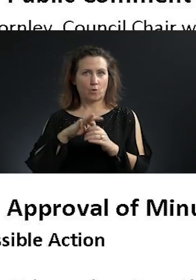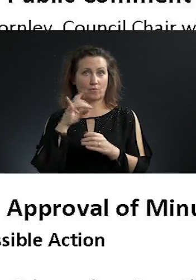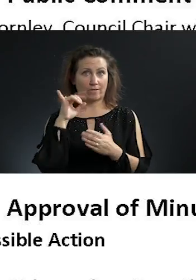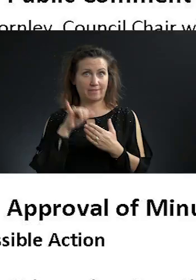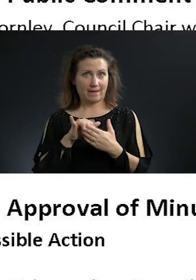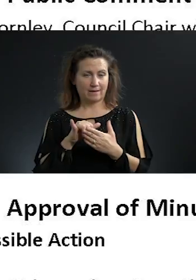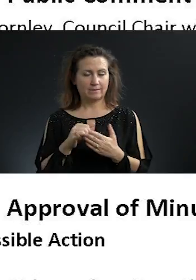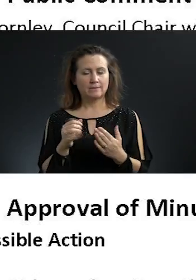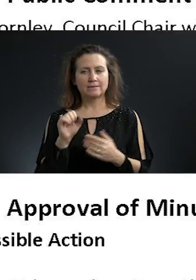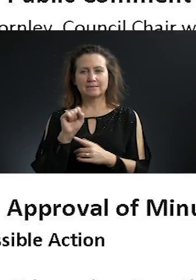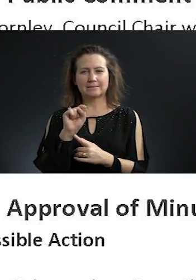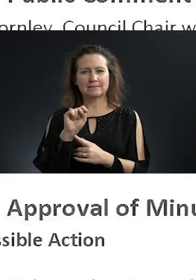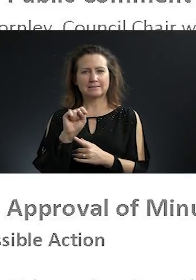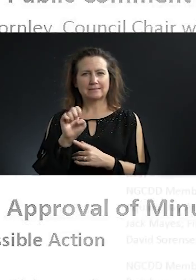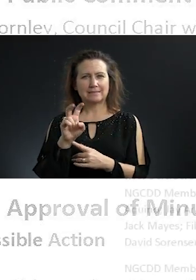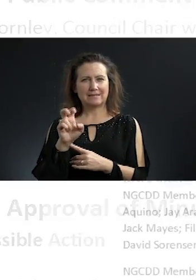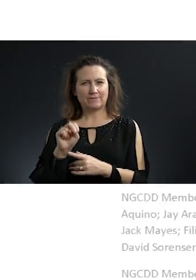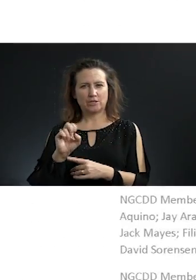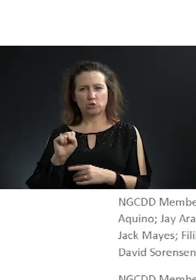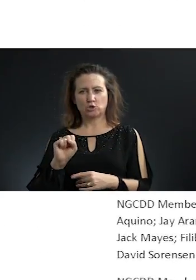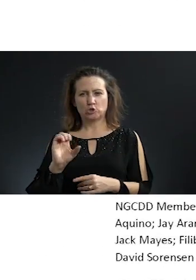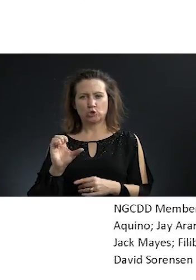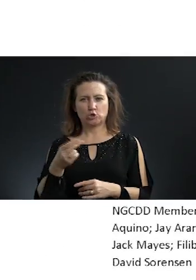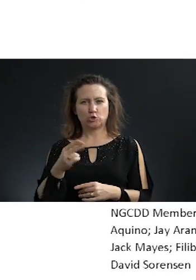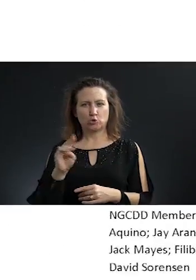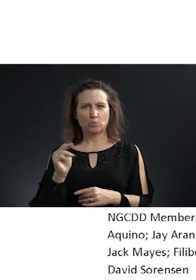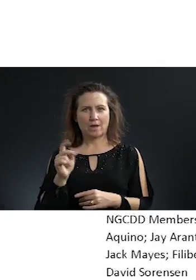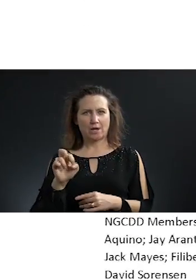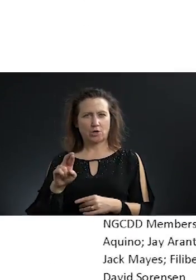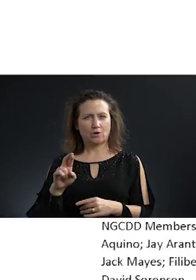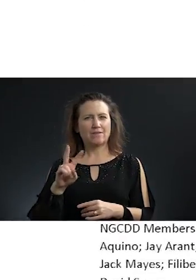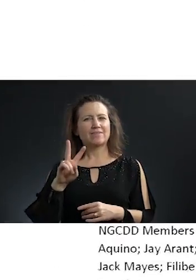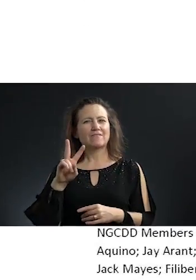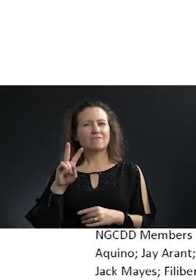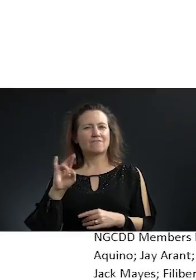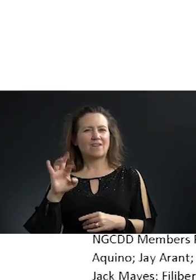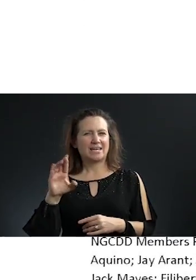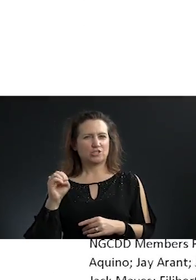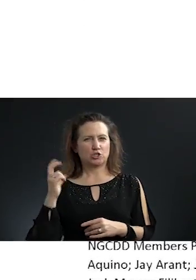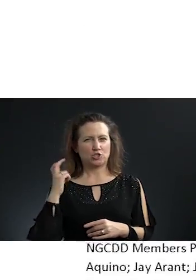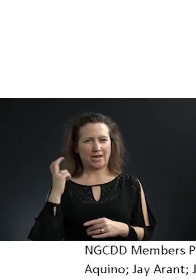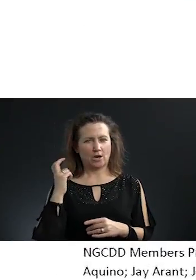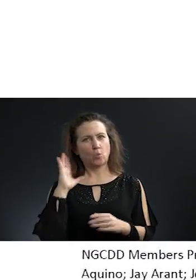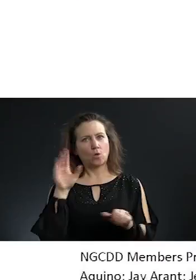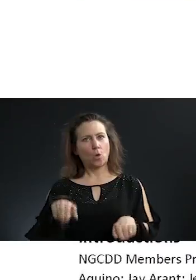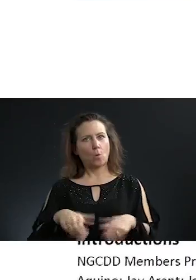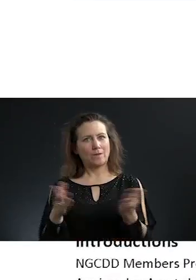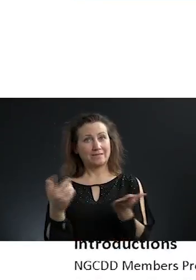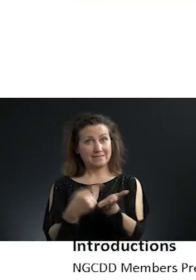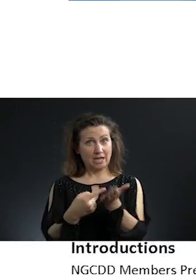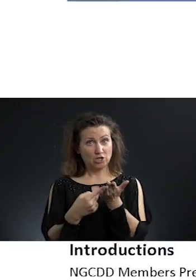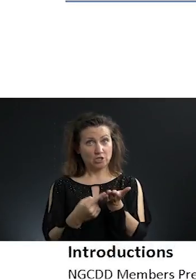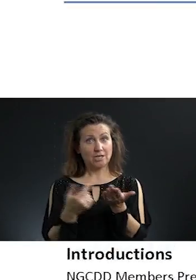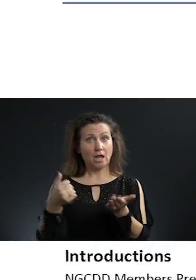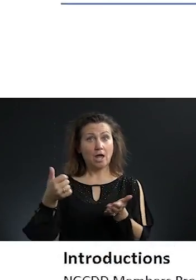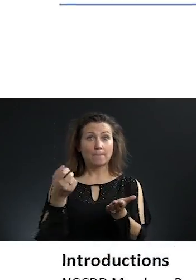So stephen schumacher the council vice chair will open the floor for discussion approval denial or